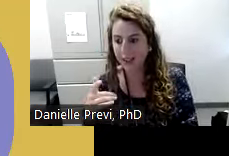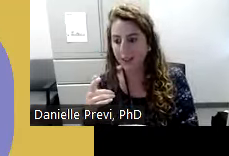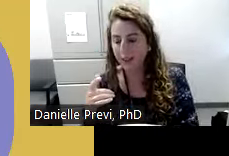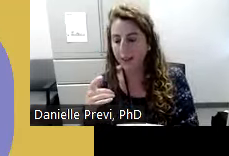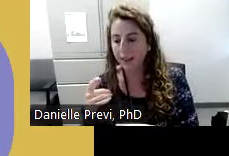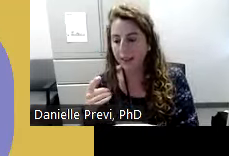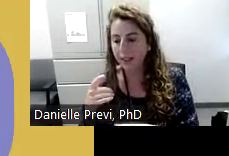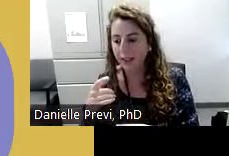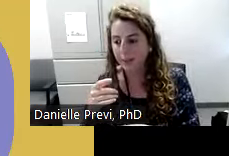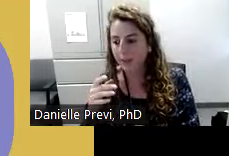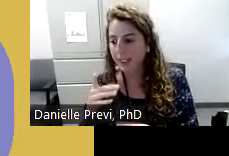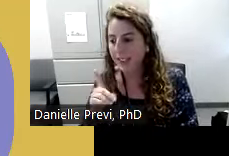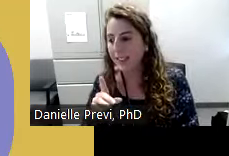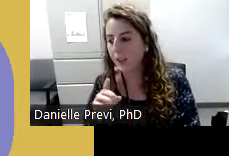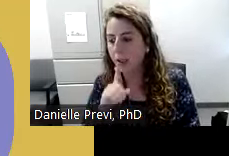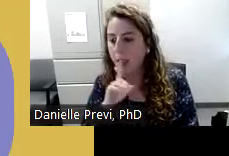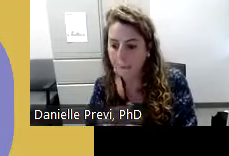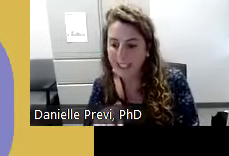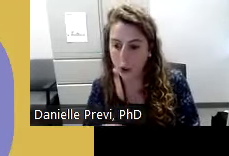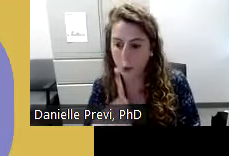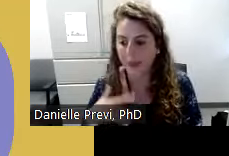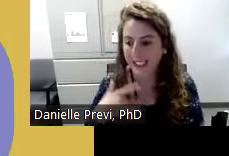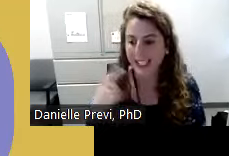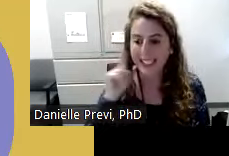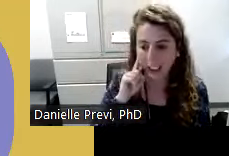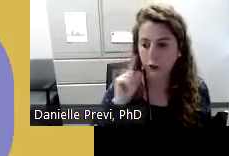an area of the brain that’s typically dedicated to auditory information,